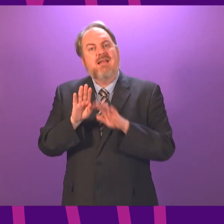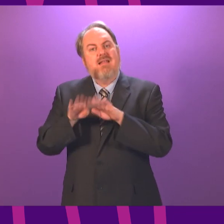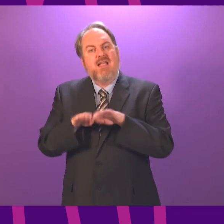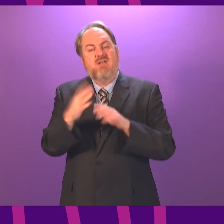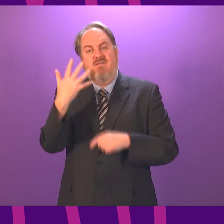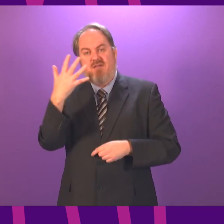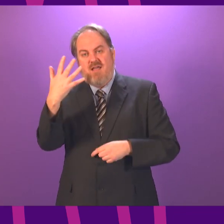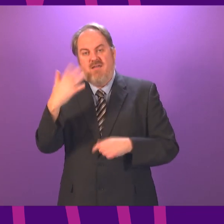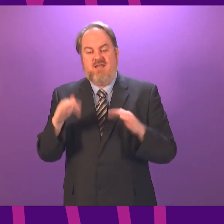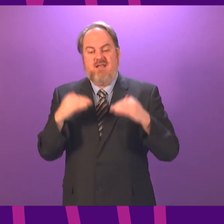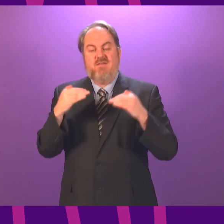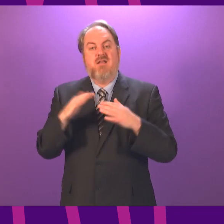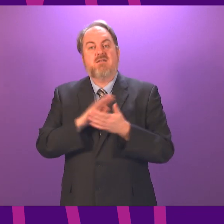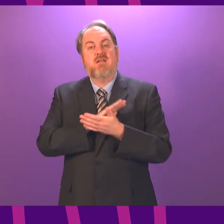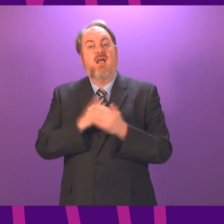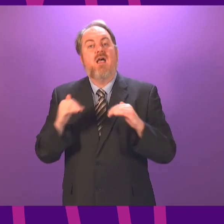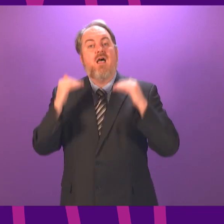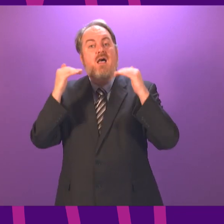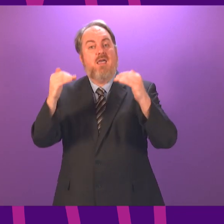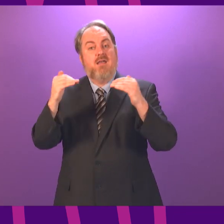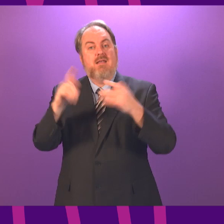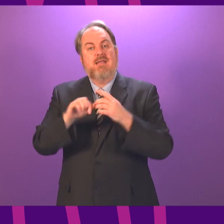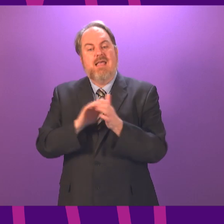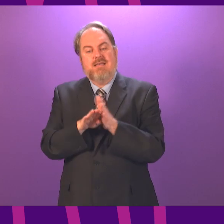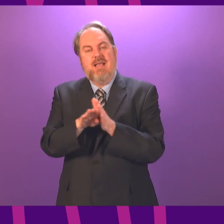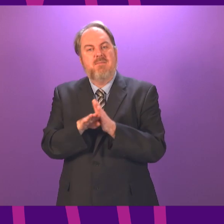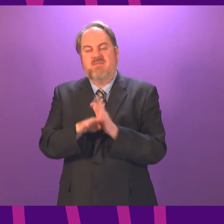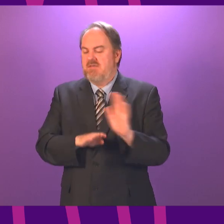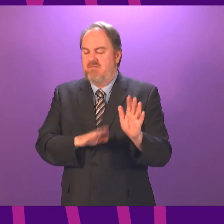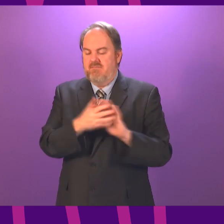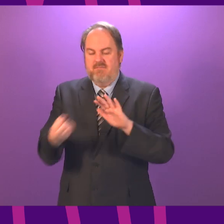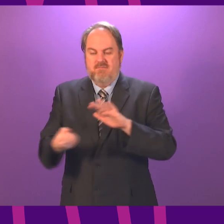and advanced higher exams in 2021 will be replaced by an alternative certification model